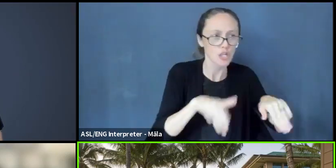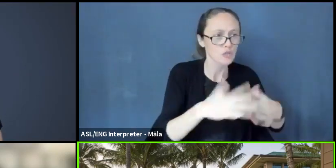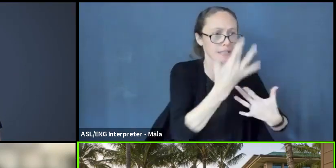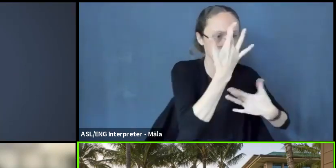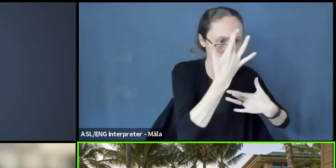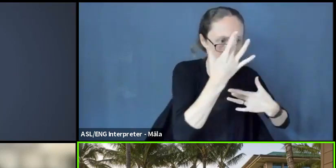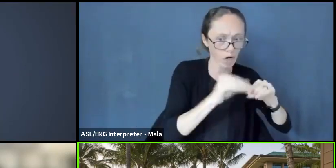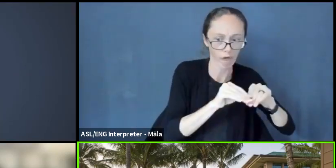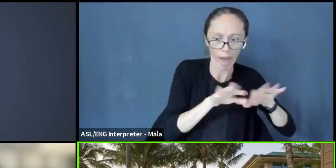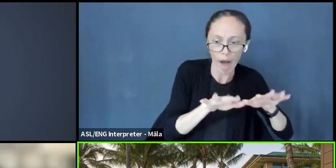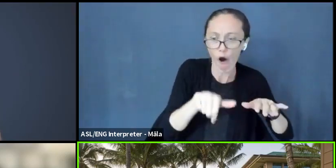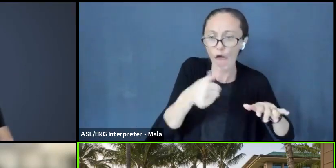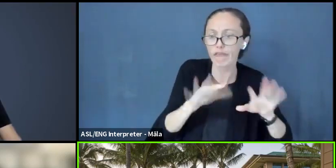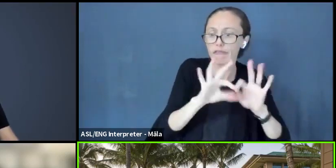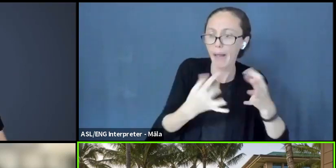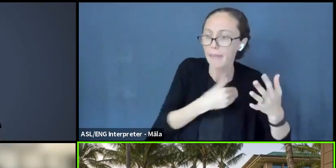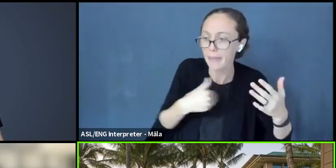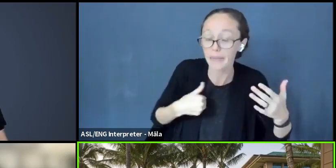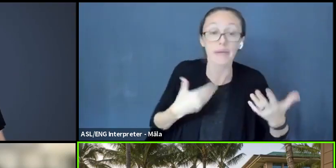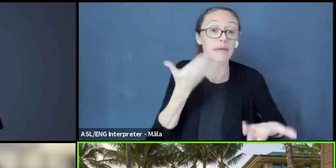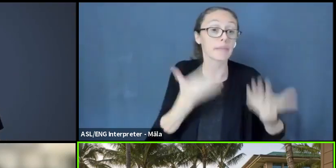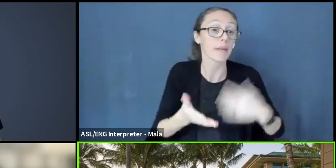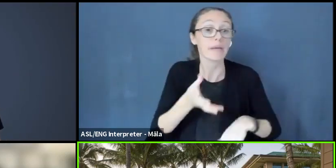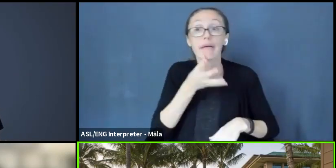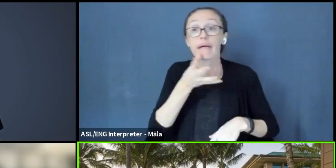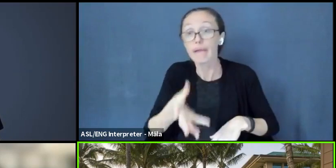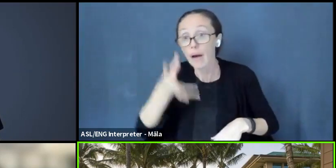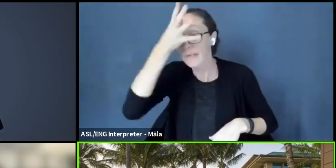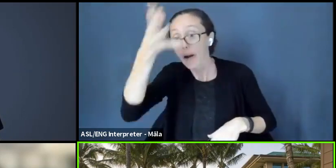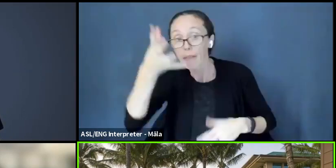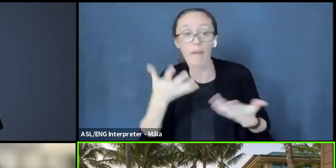They can affect the grandmas a grandpas or babysitters.